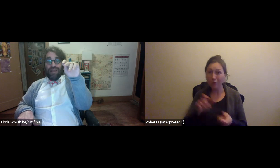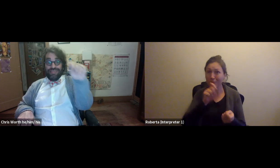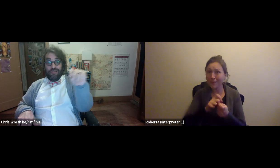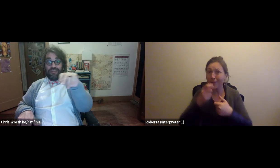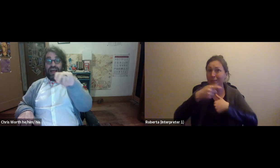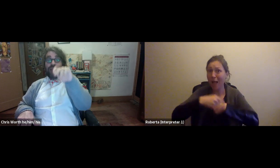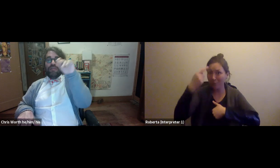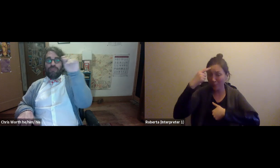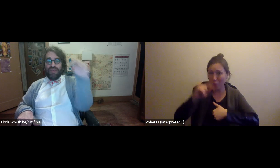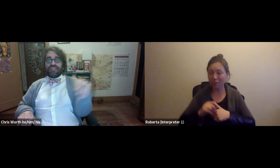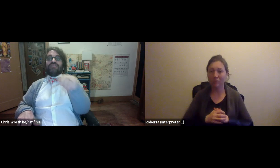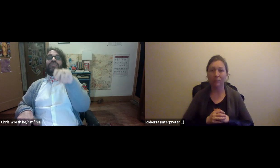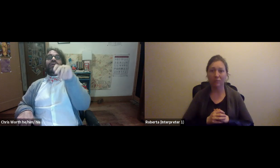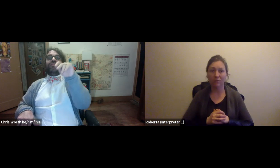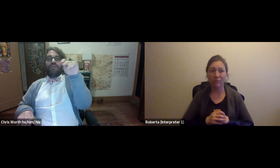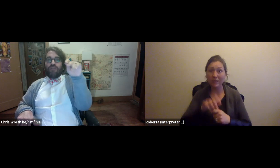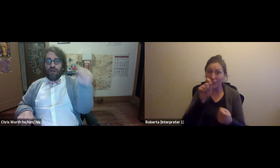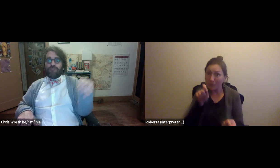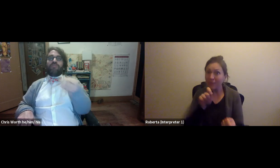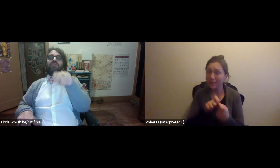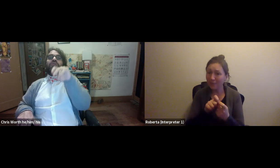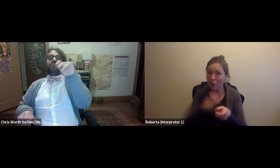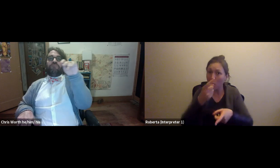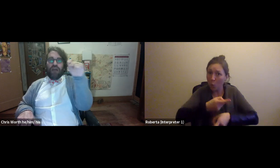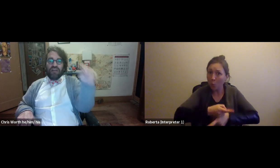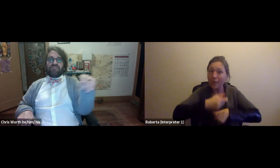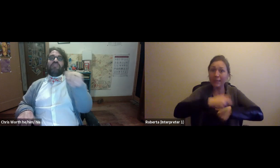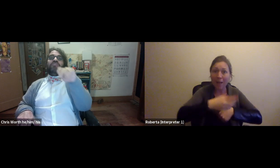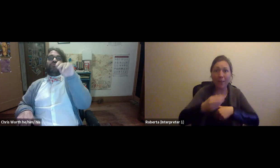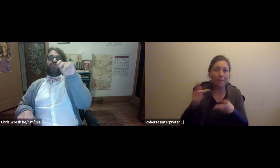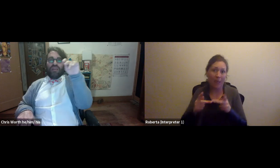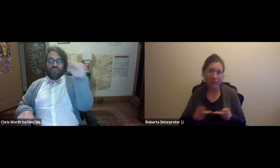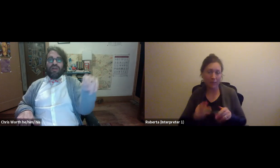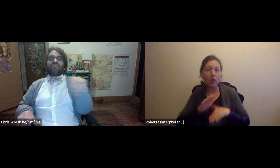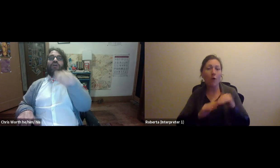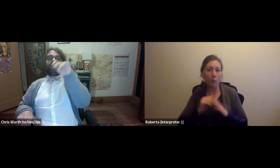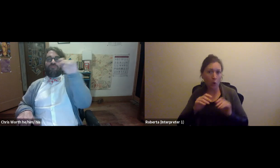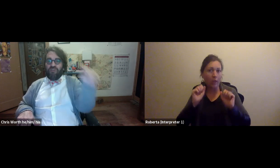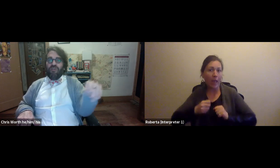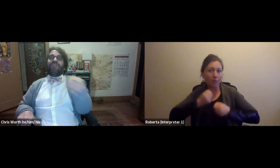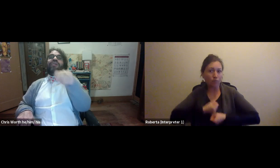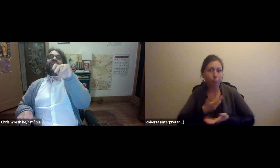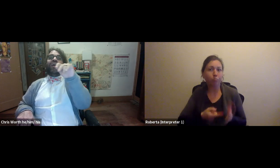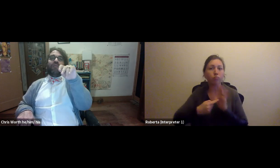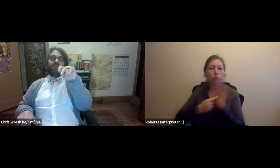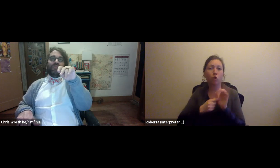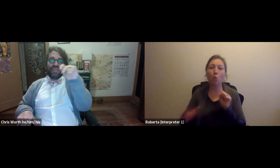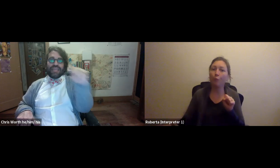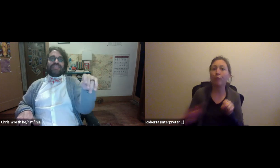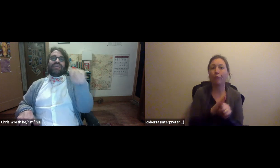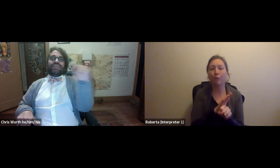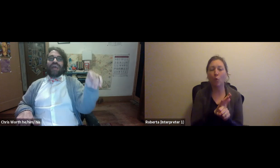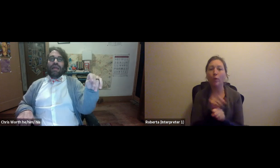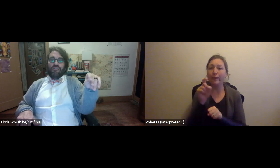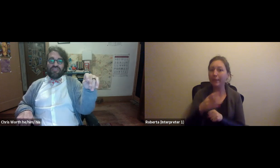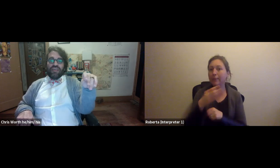There are times and places that are comfortable for us to express our full needs and desires